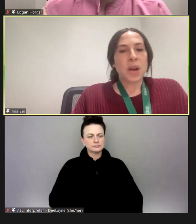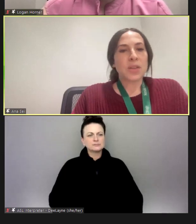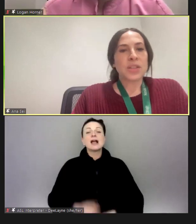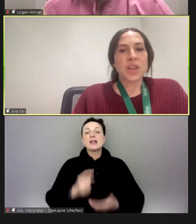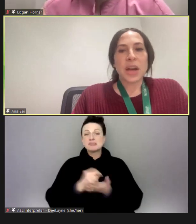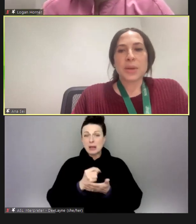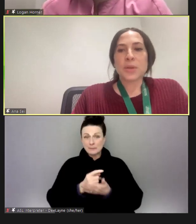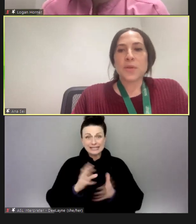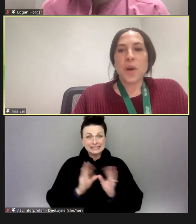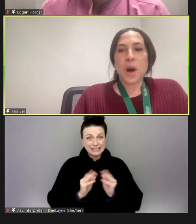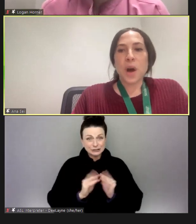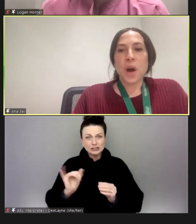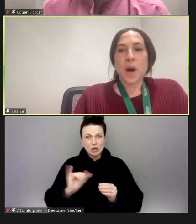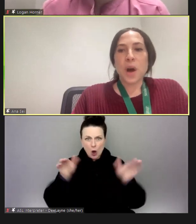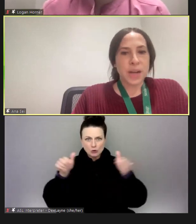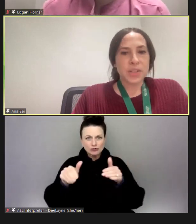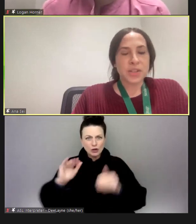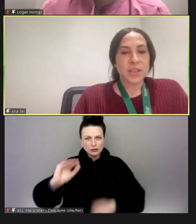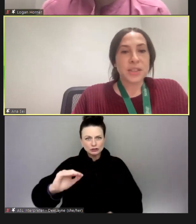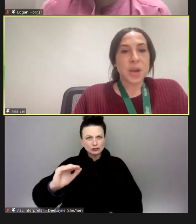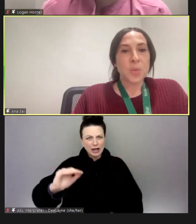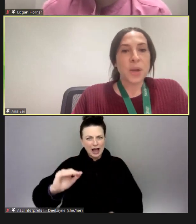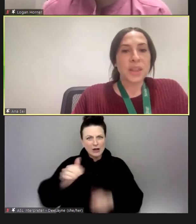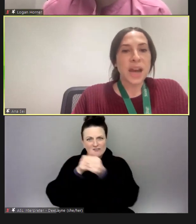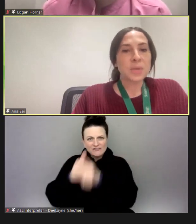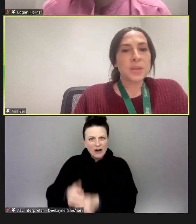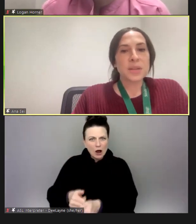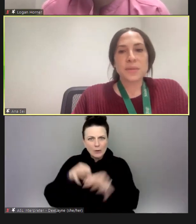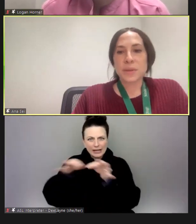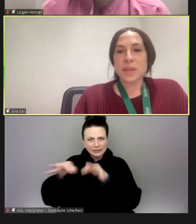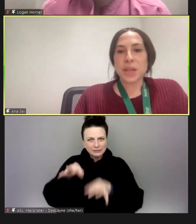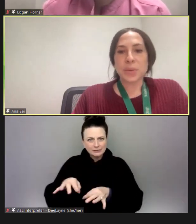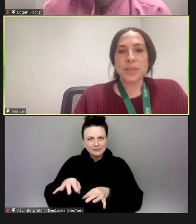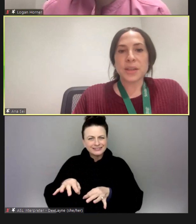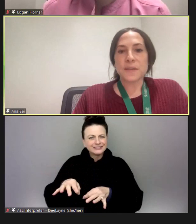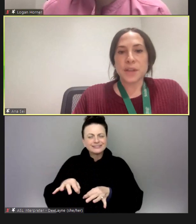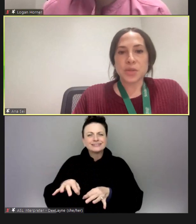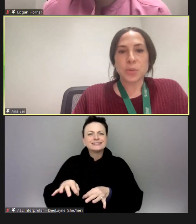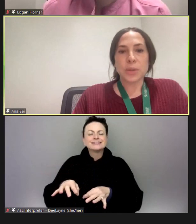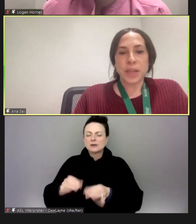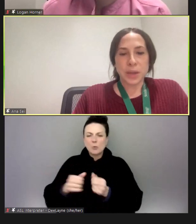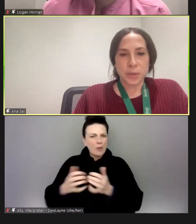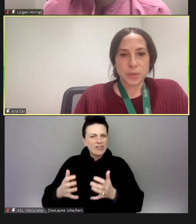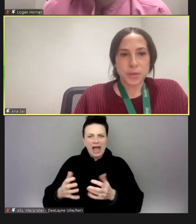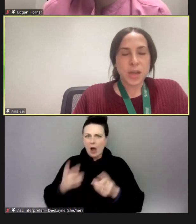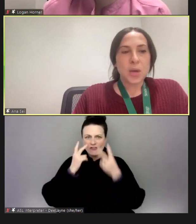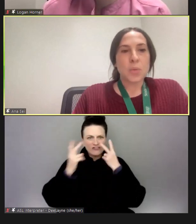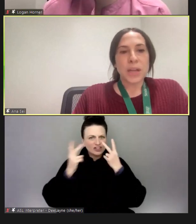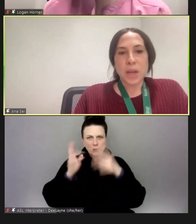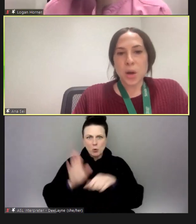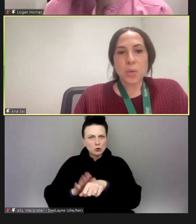the child following directions without